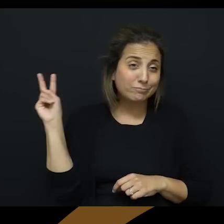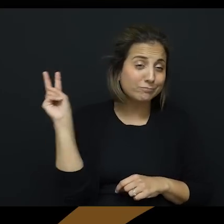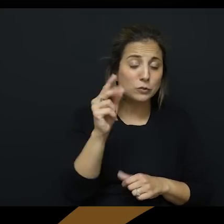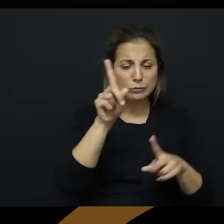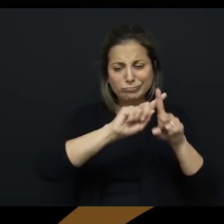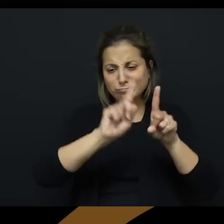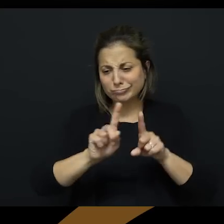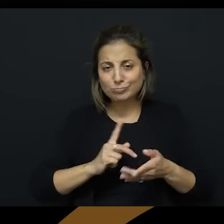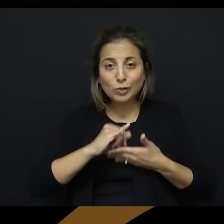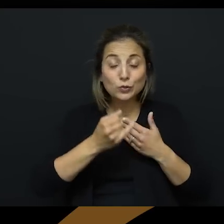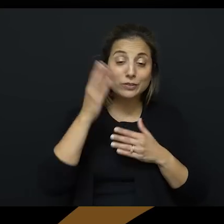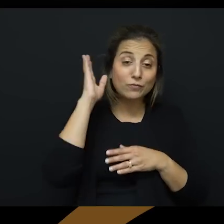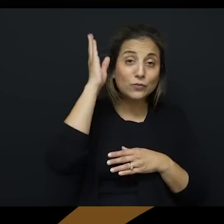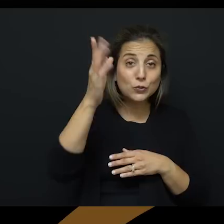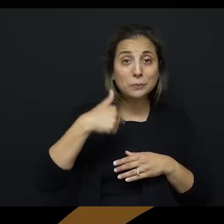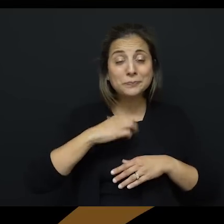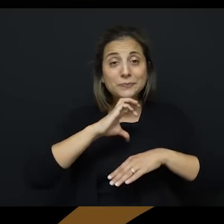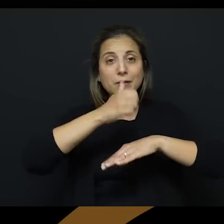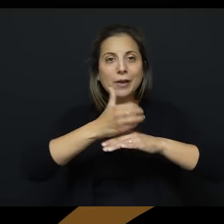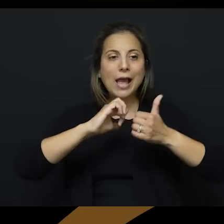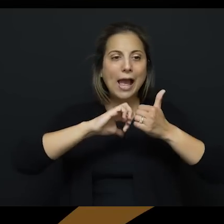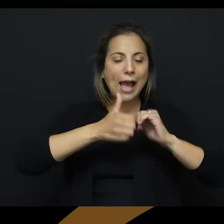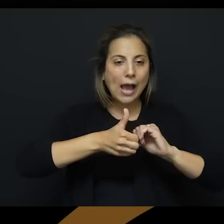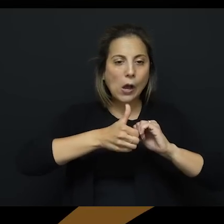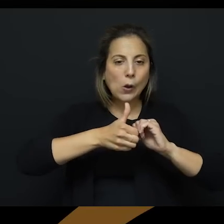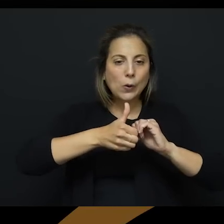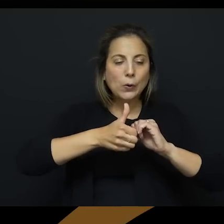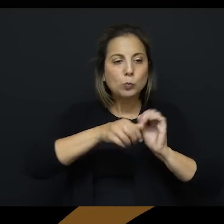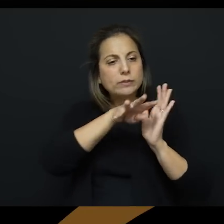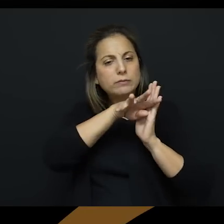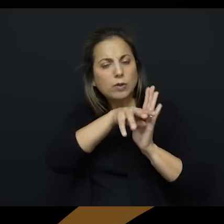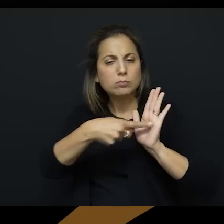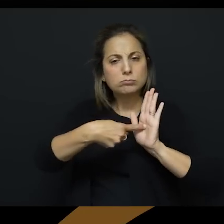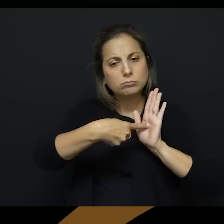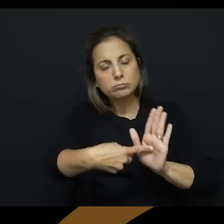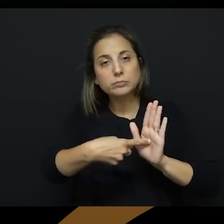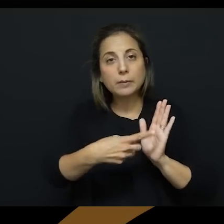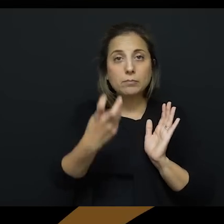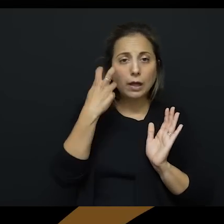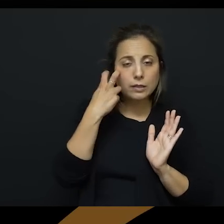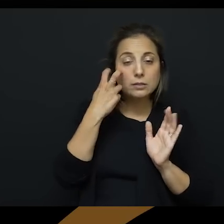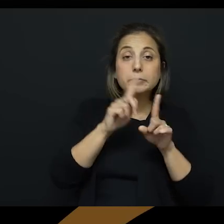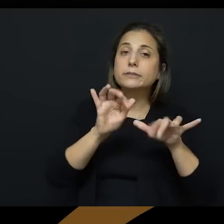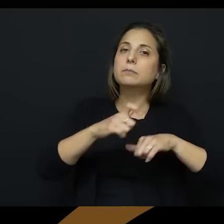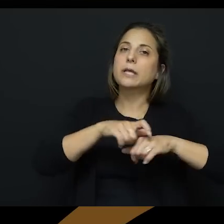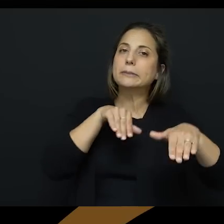where I get to paint how blindness is portrayed, but also in the accessibility for actors